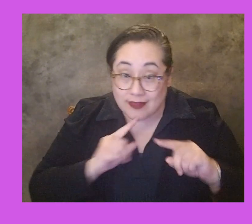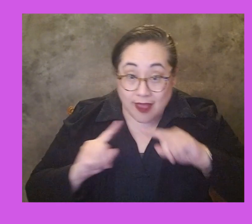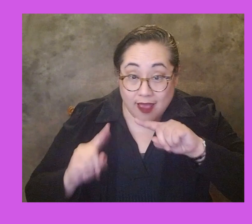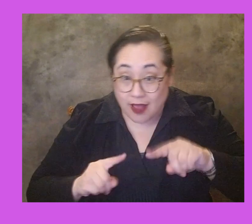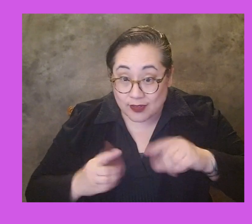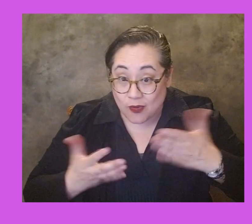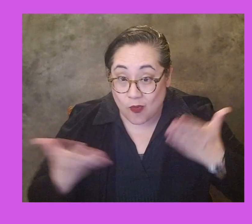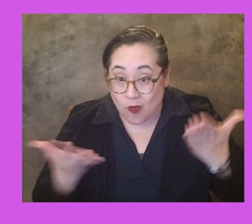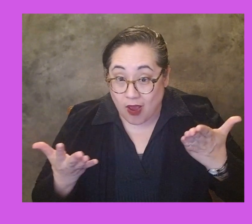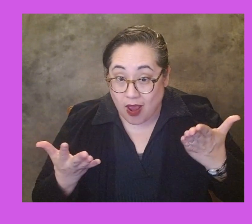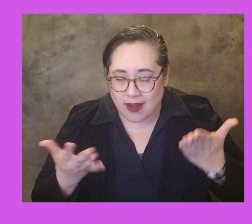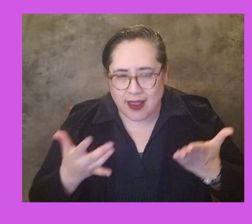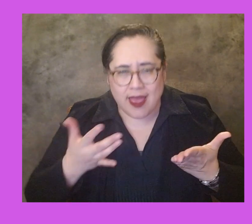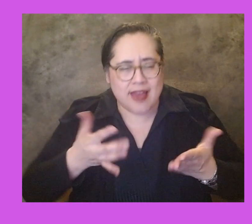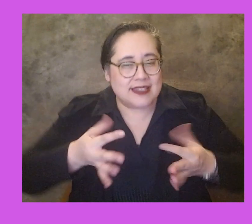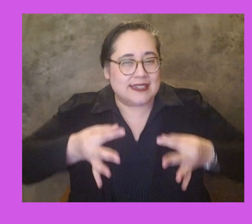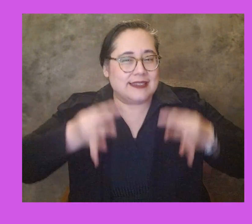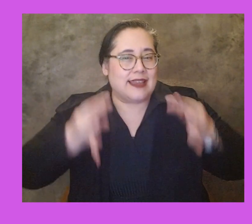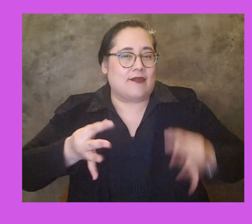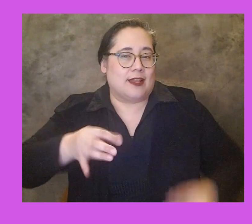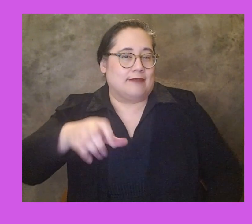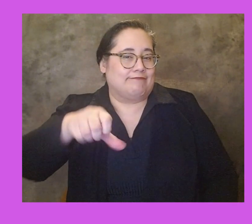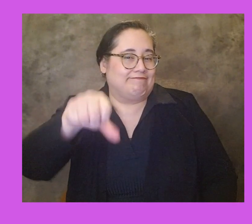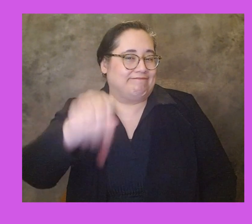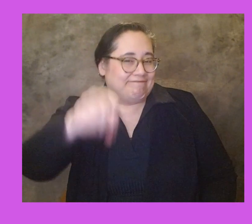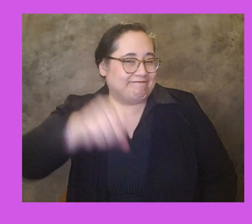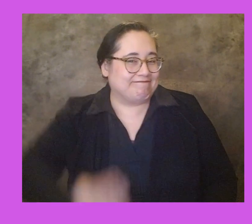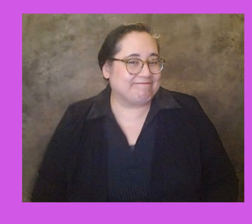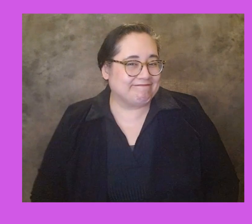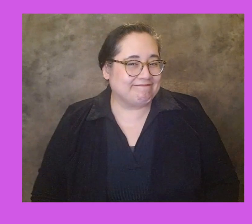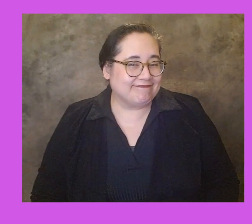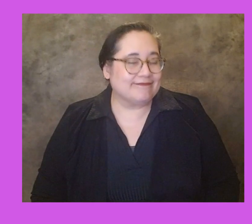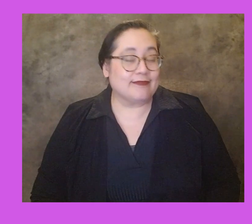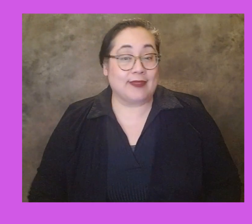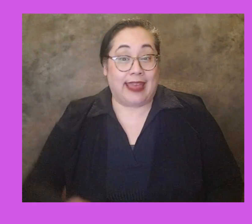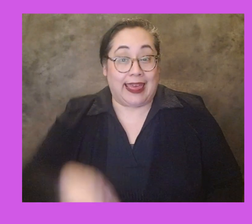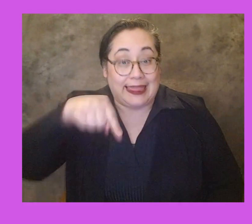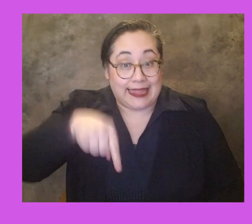This is your invitation to discover and learn about the ...